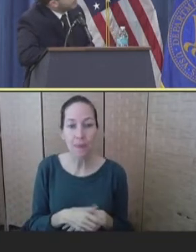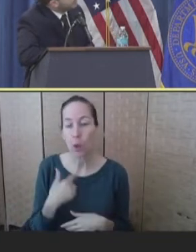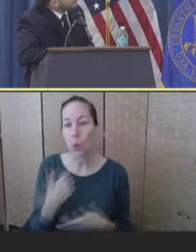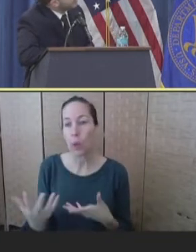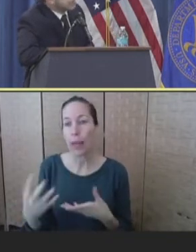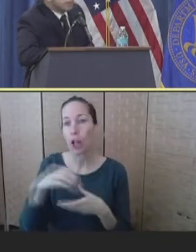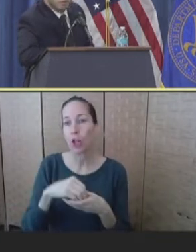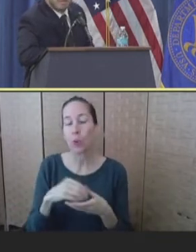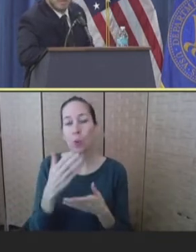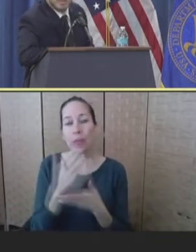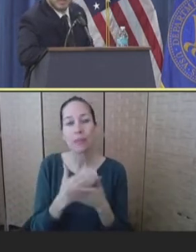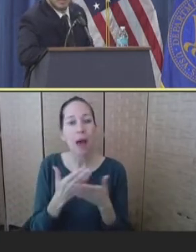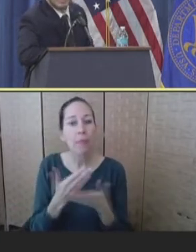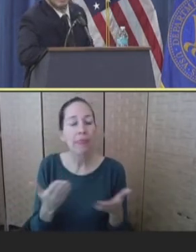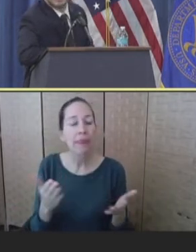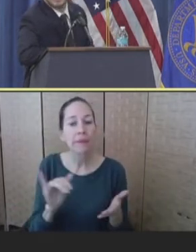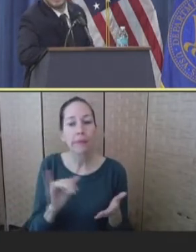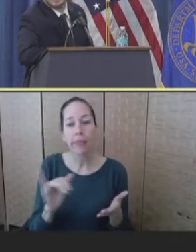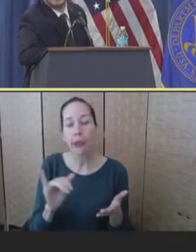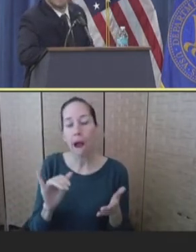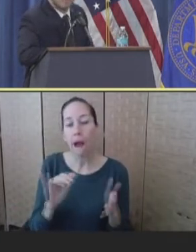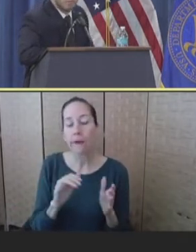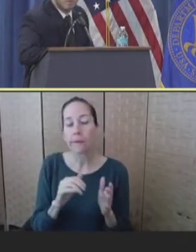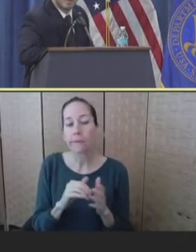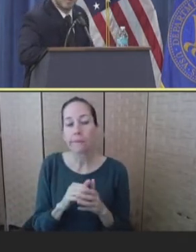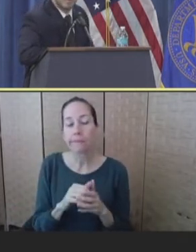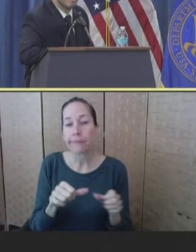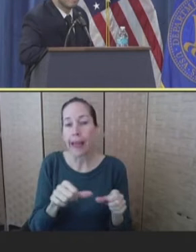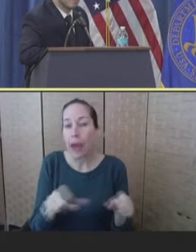So, things like demographics including where people were from.